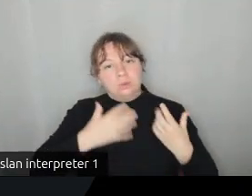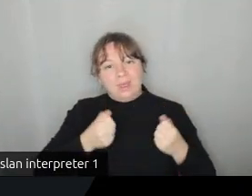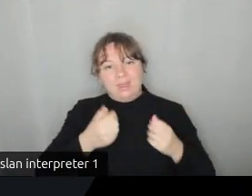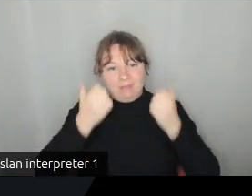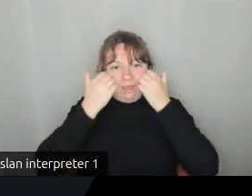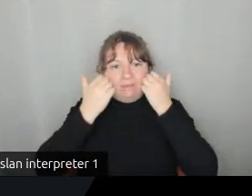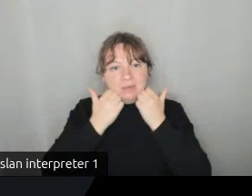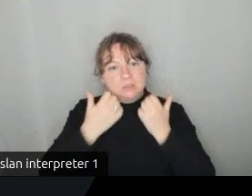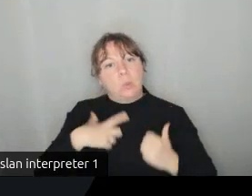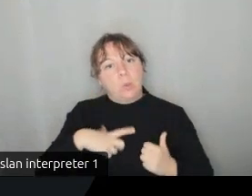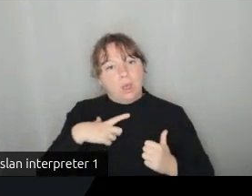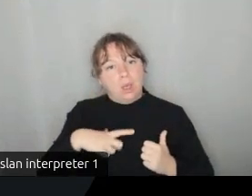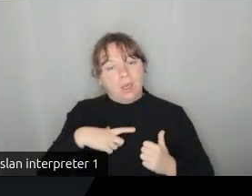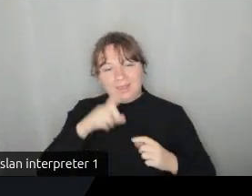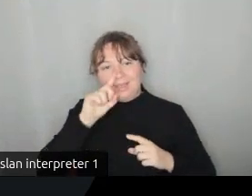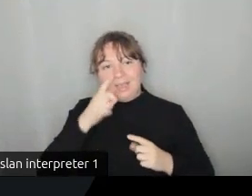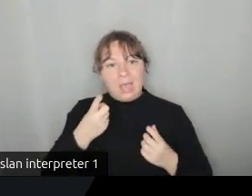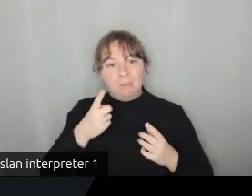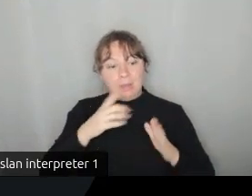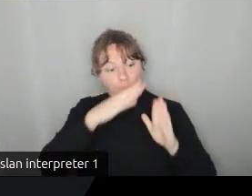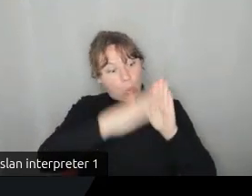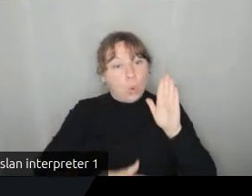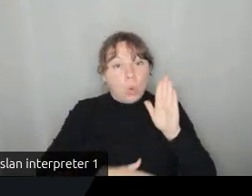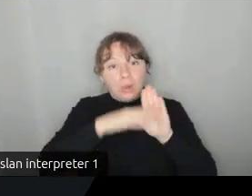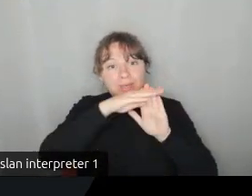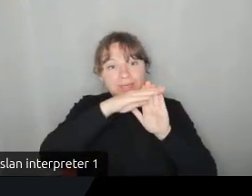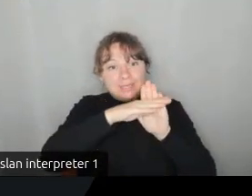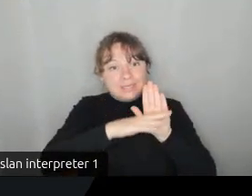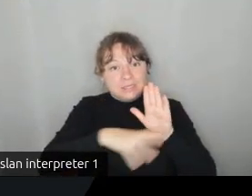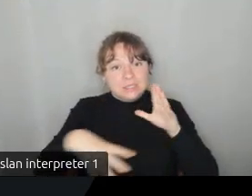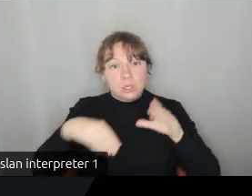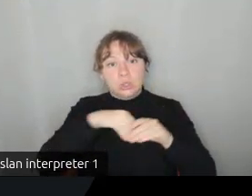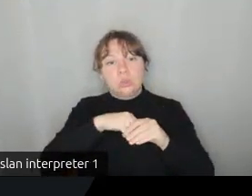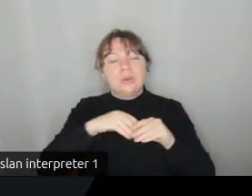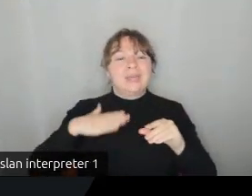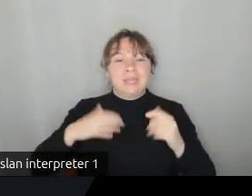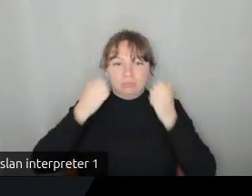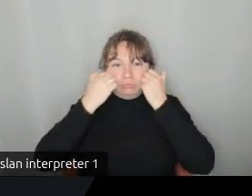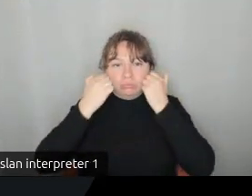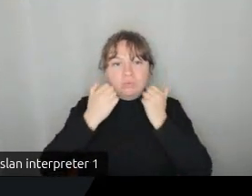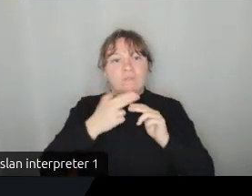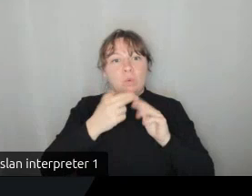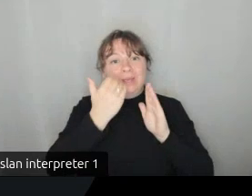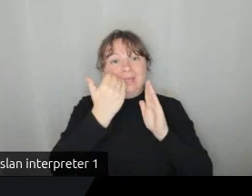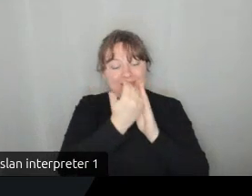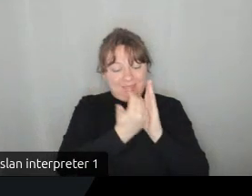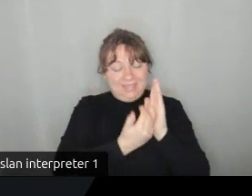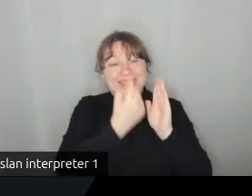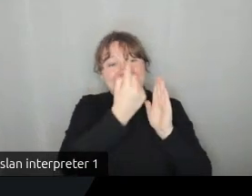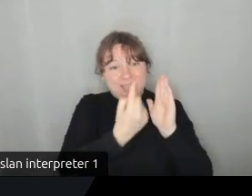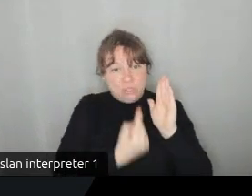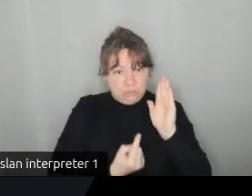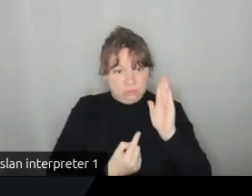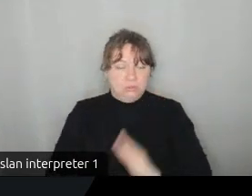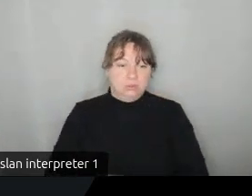it can't be a blanket include all the conditions. We need evidence for each and every one of them.